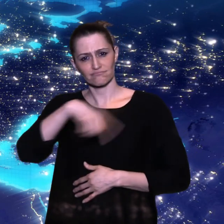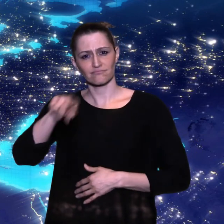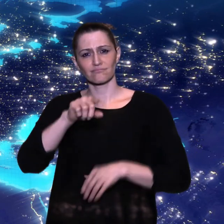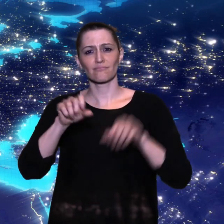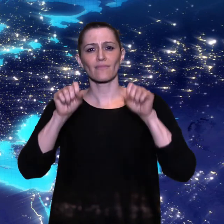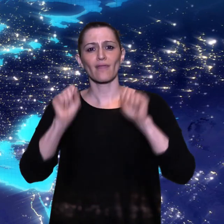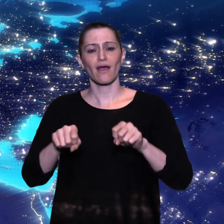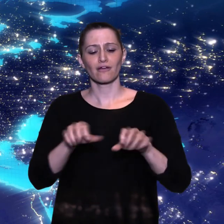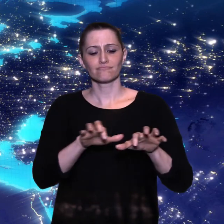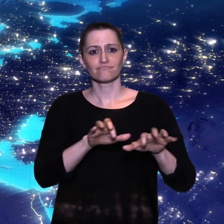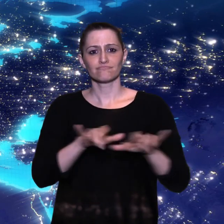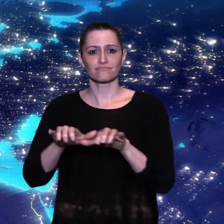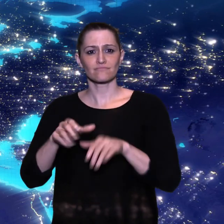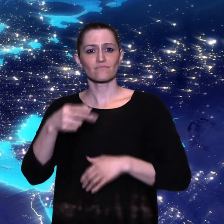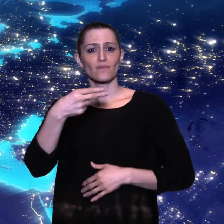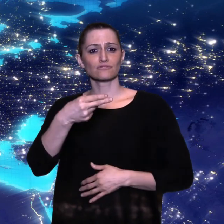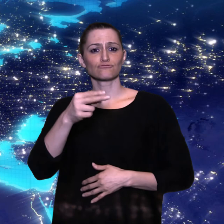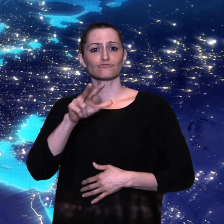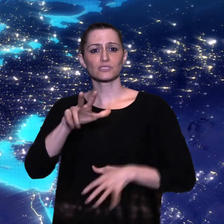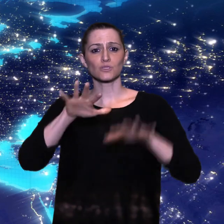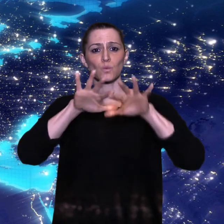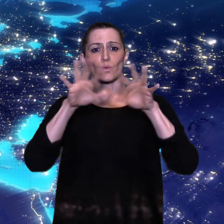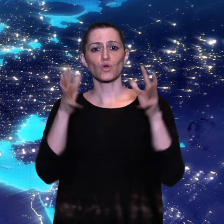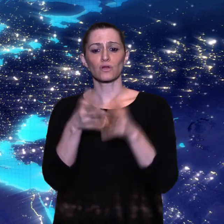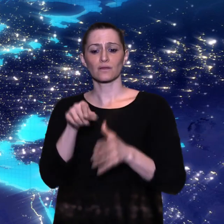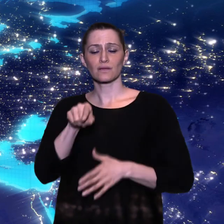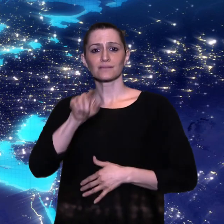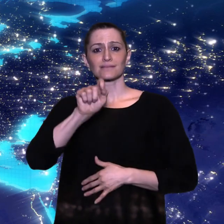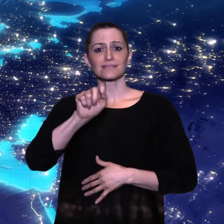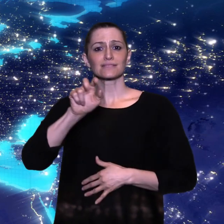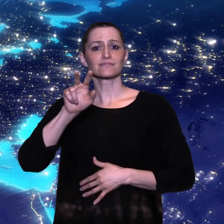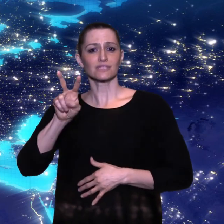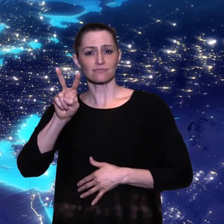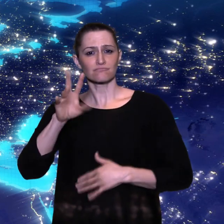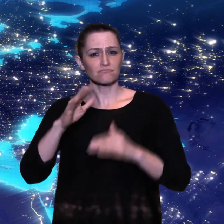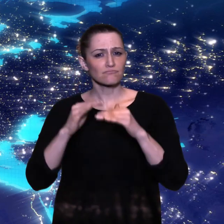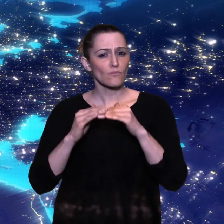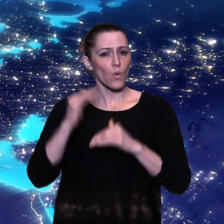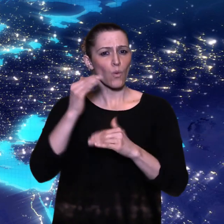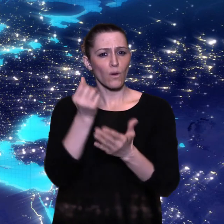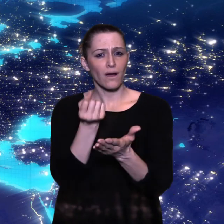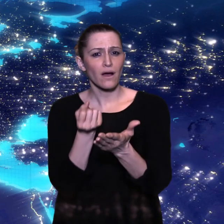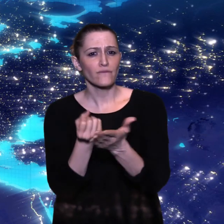visit H3WORLD.TV for more shows,